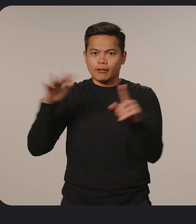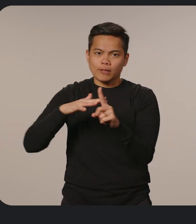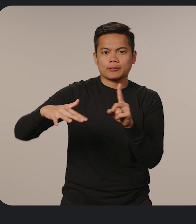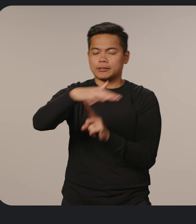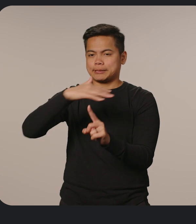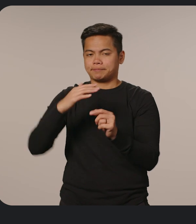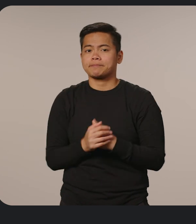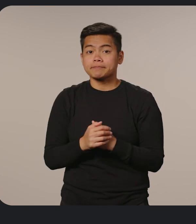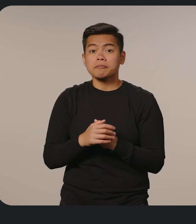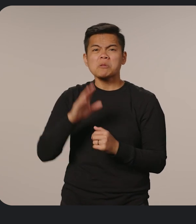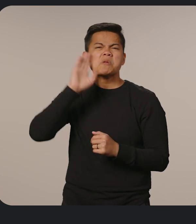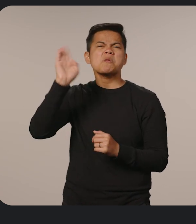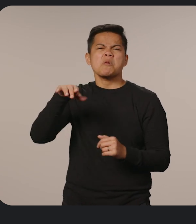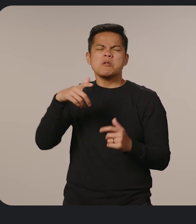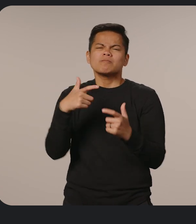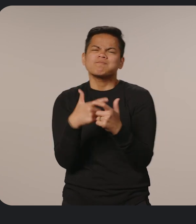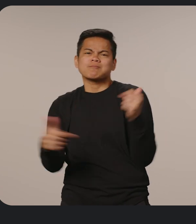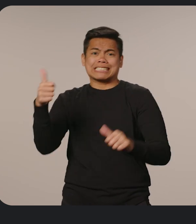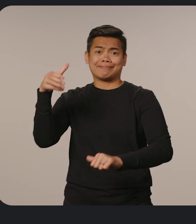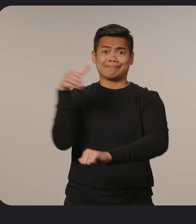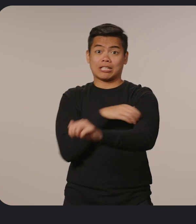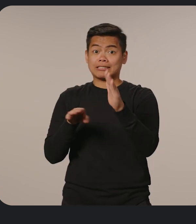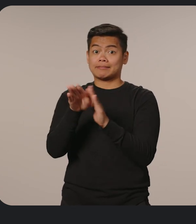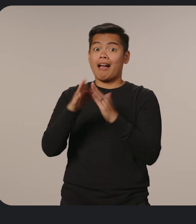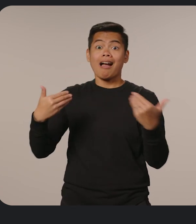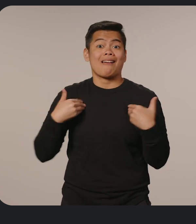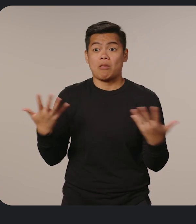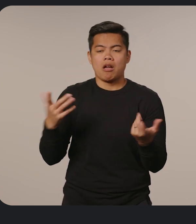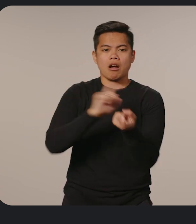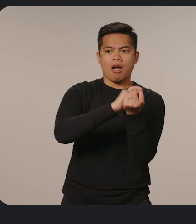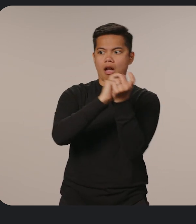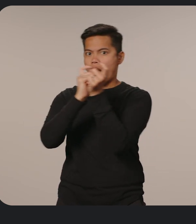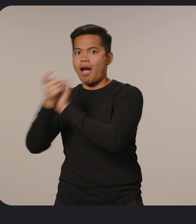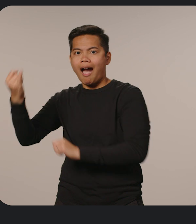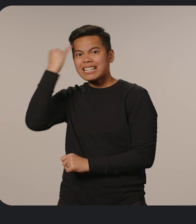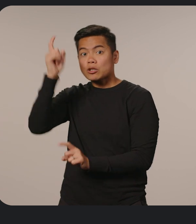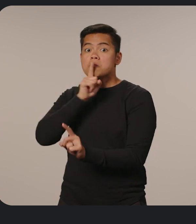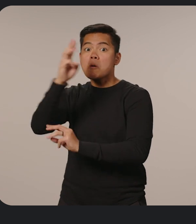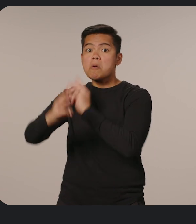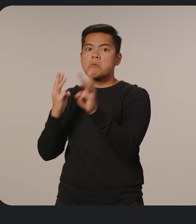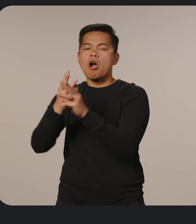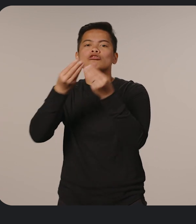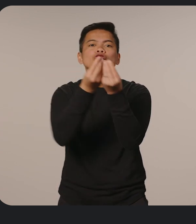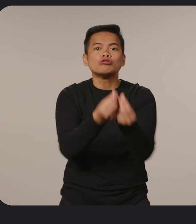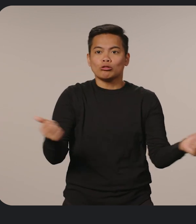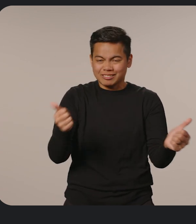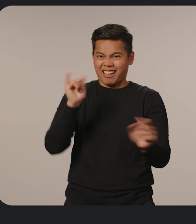we know that one of the greatest superpowers developers have is to transform an idea into a real world